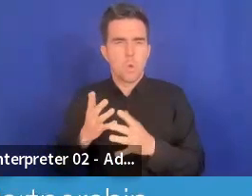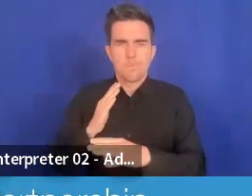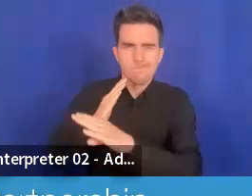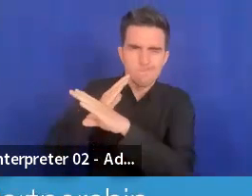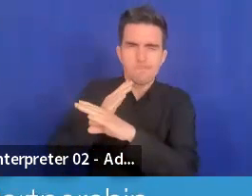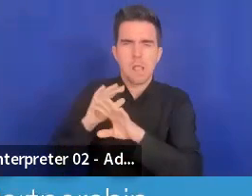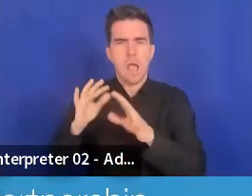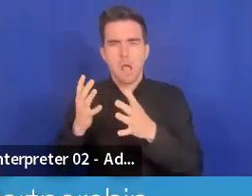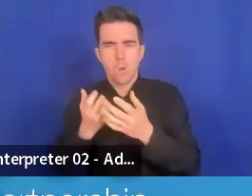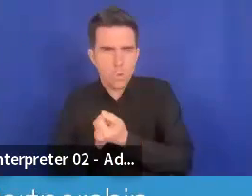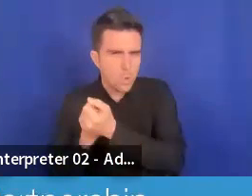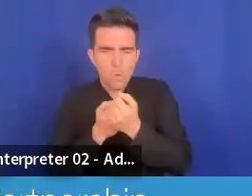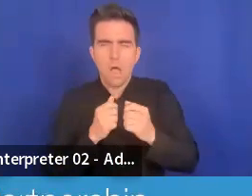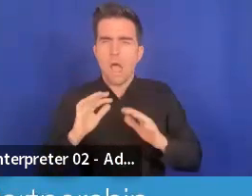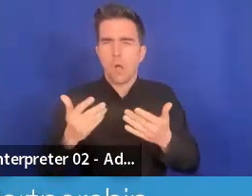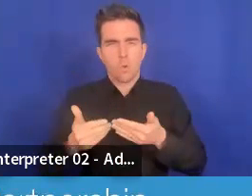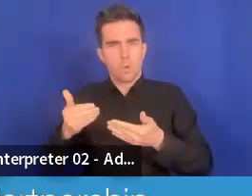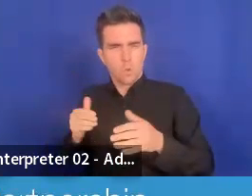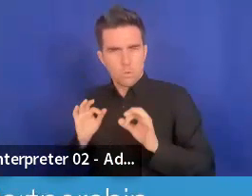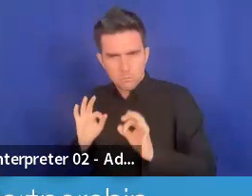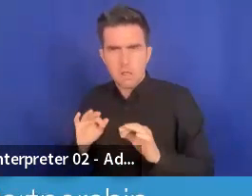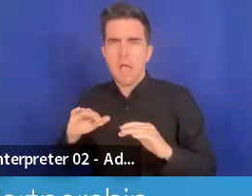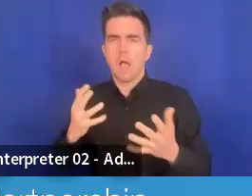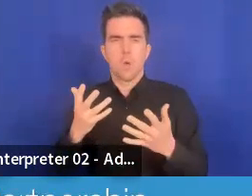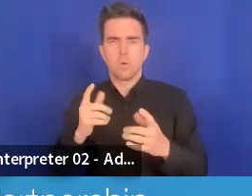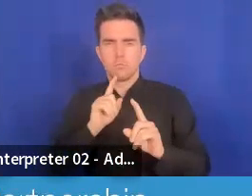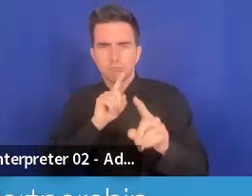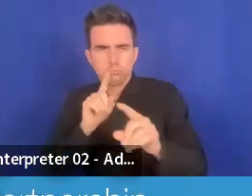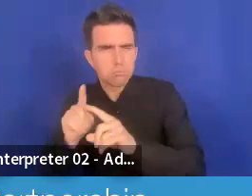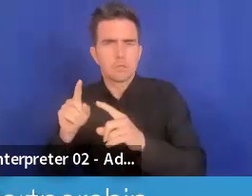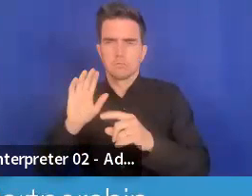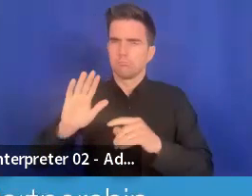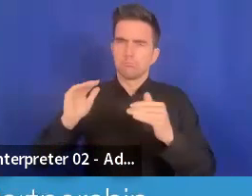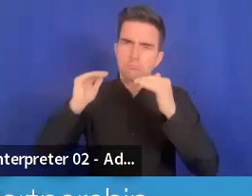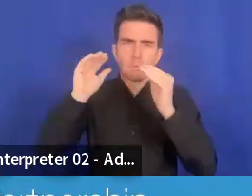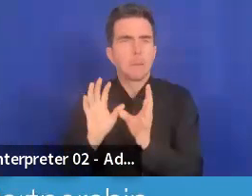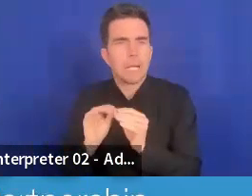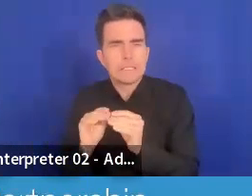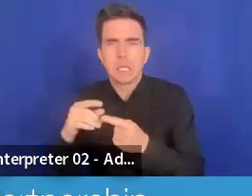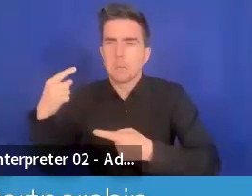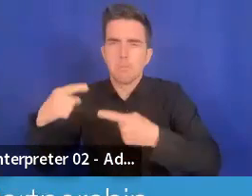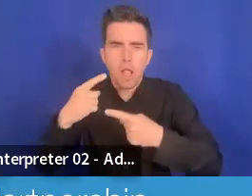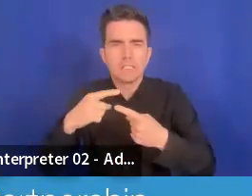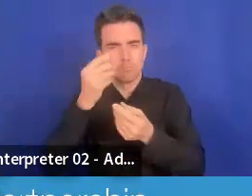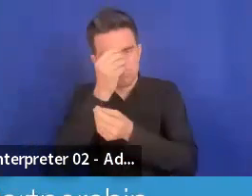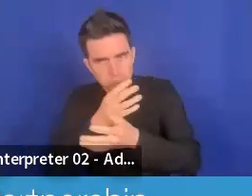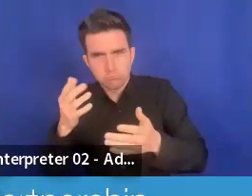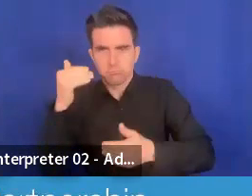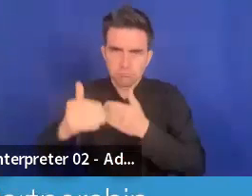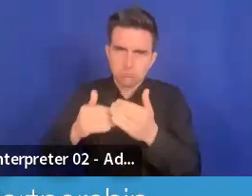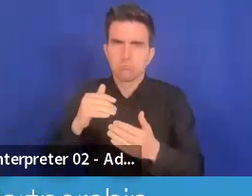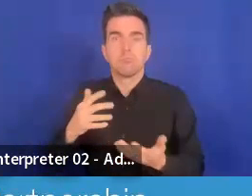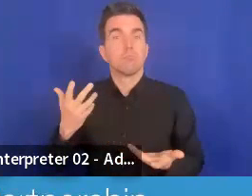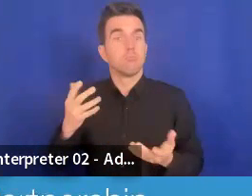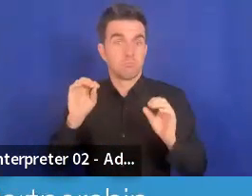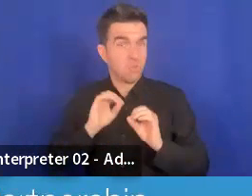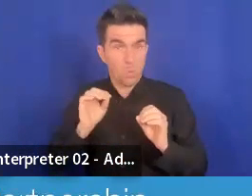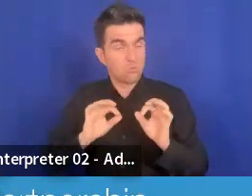So I know that all of you may not always engage in UN processes, but it's very common when